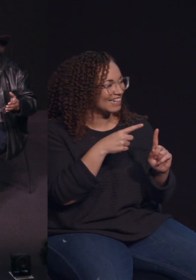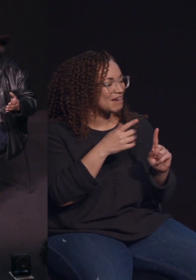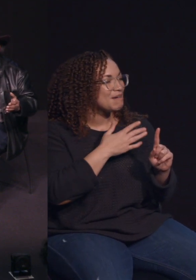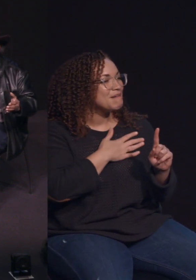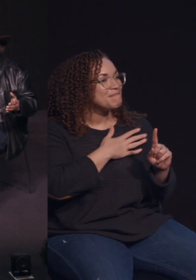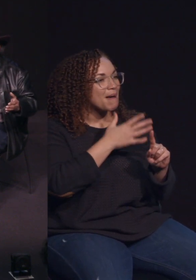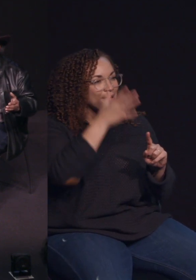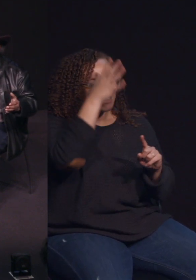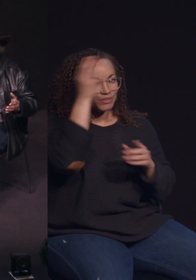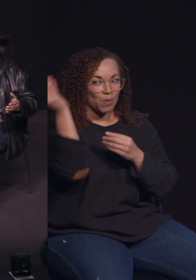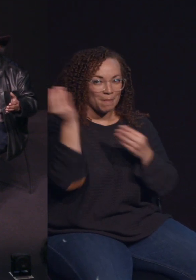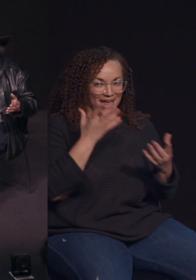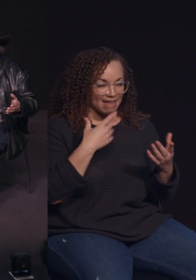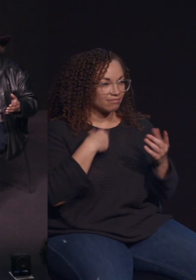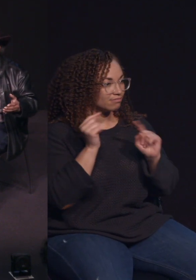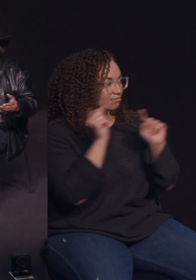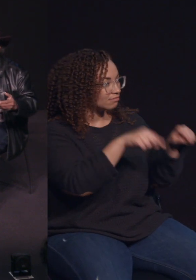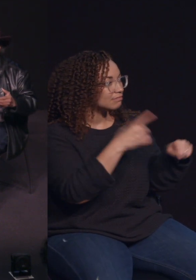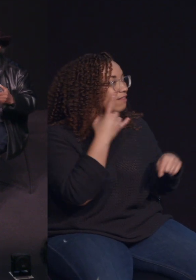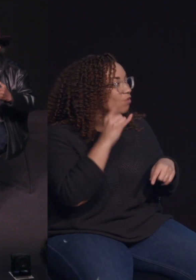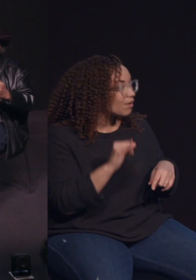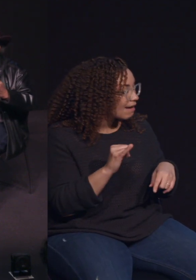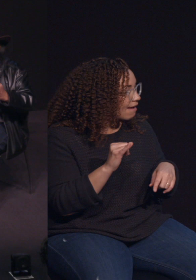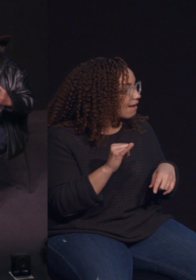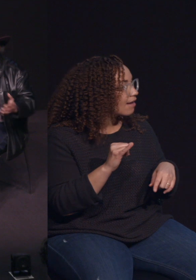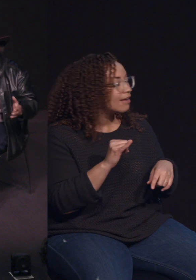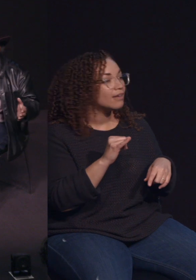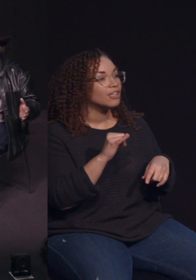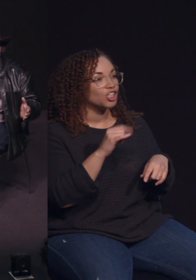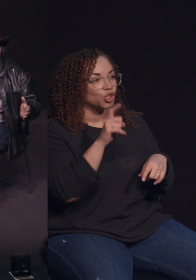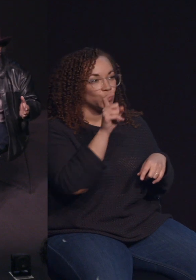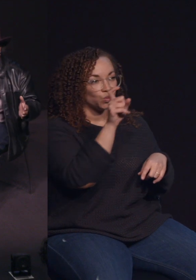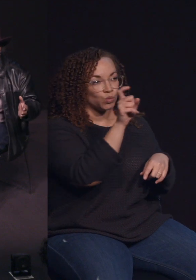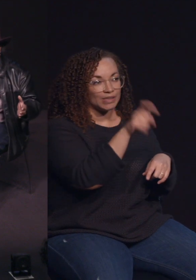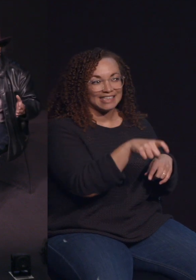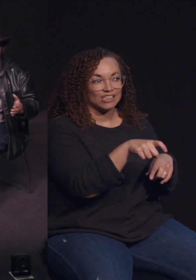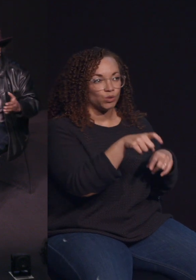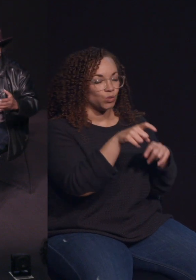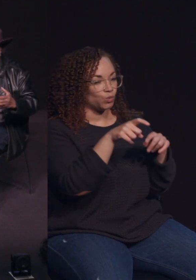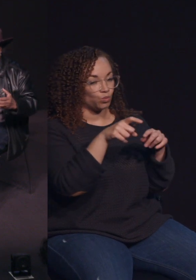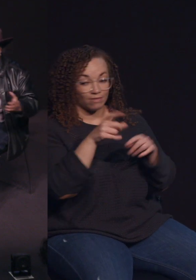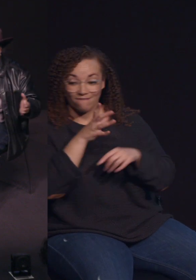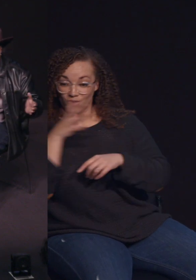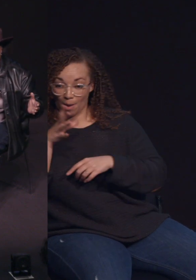I come to California is that-- you need to get away from farming because the legacy of it, you know?